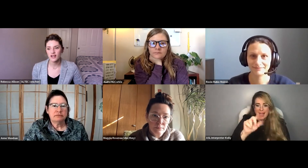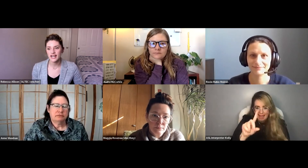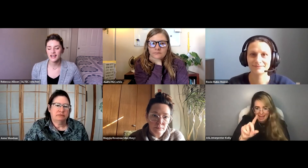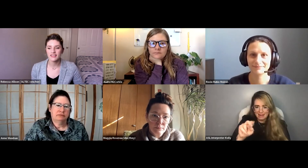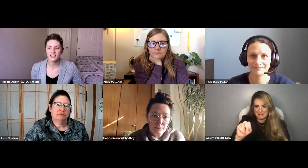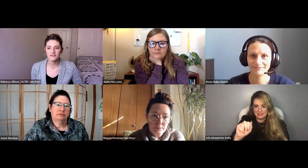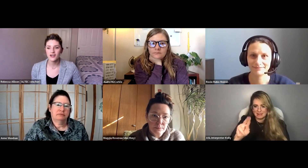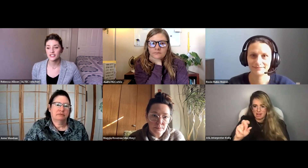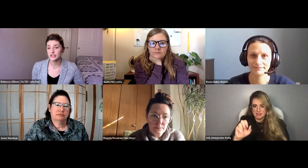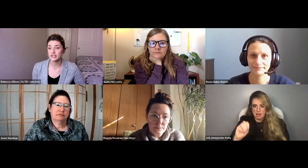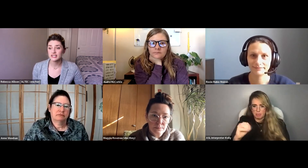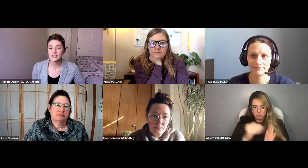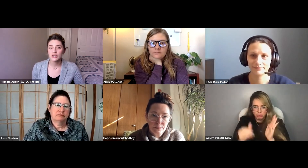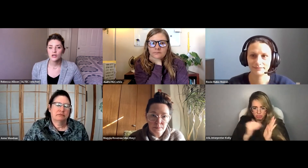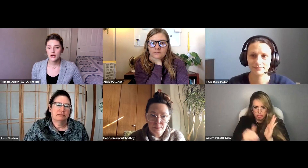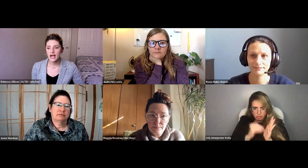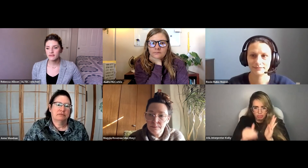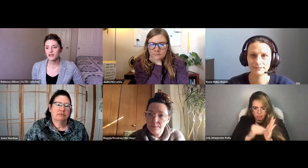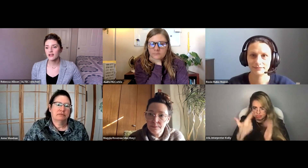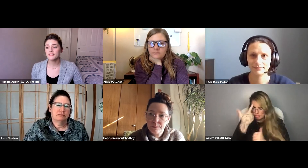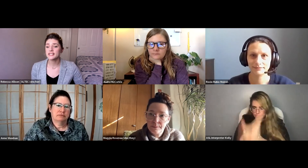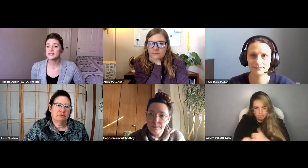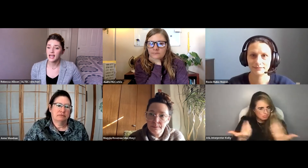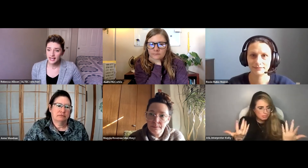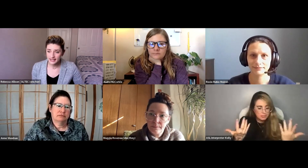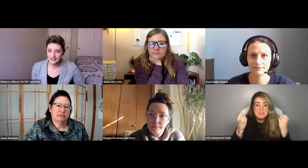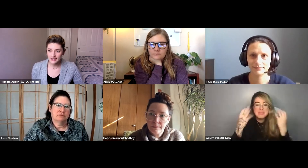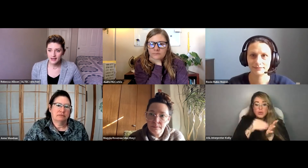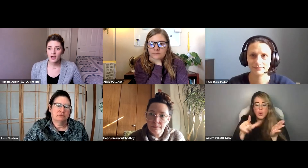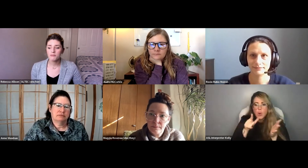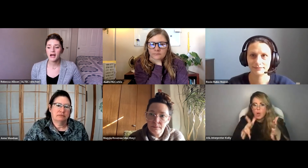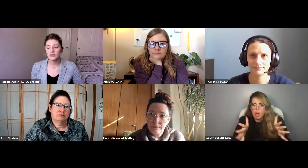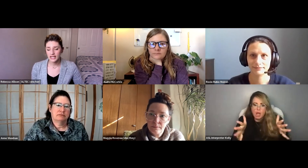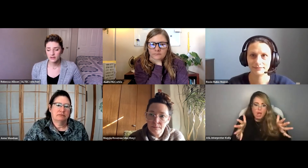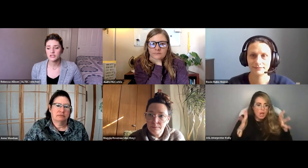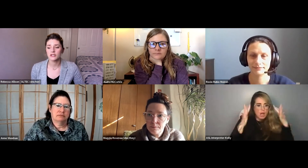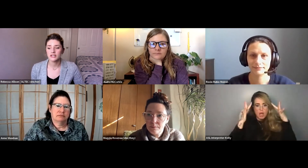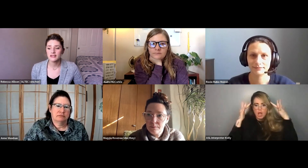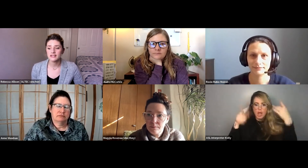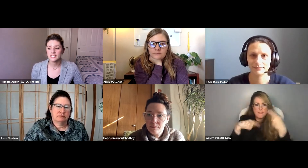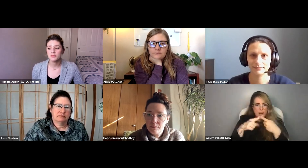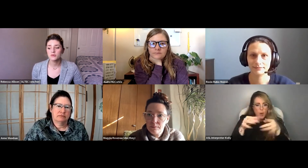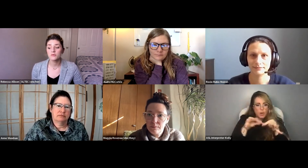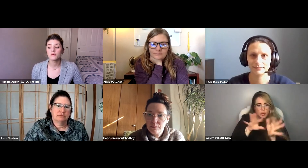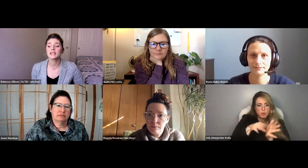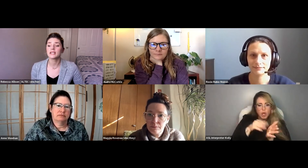and I think for our students who have a lot of anxiety about language learning this can be really